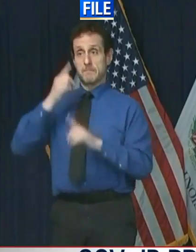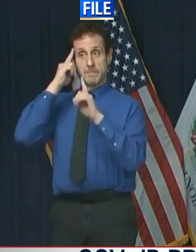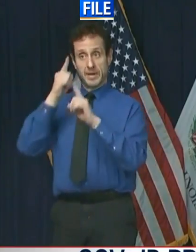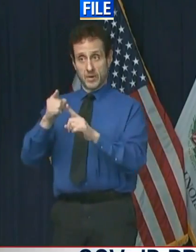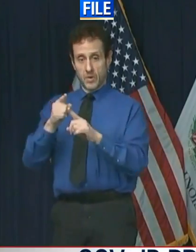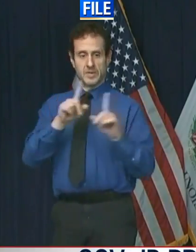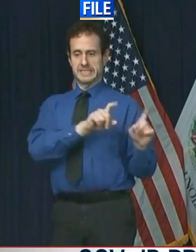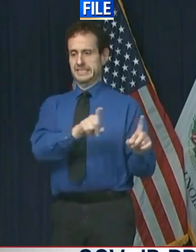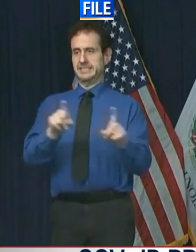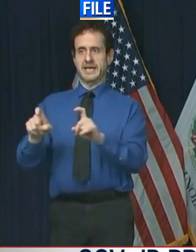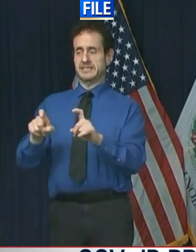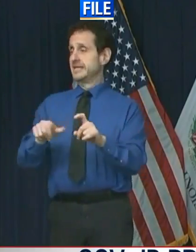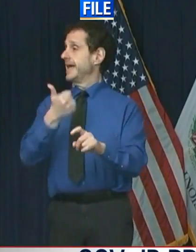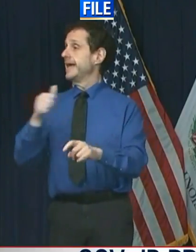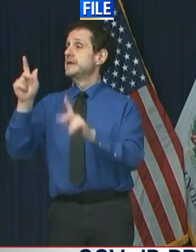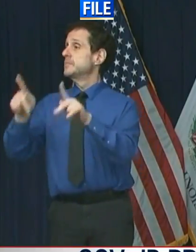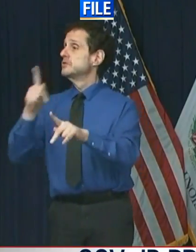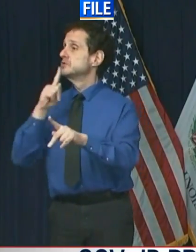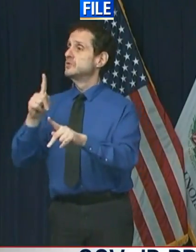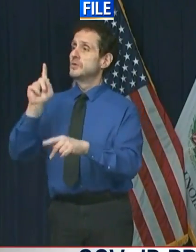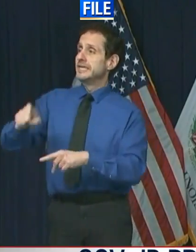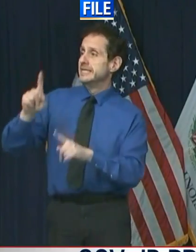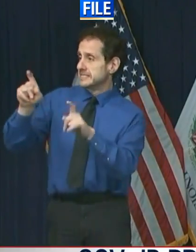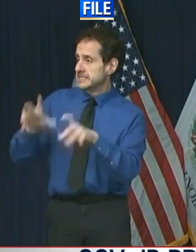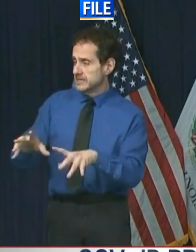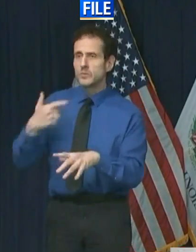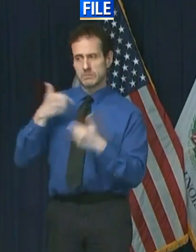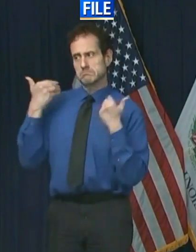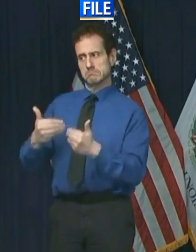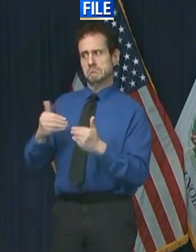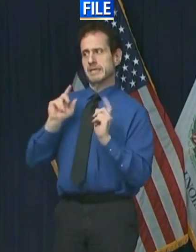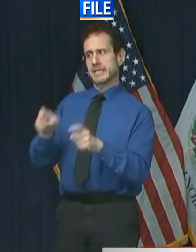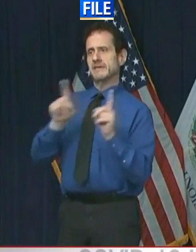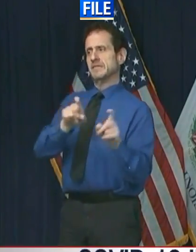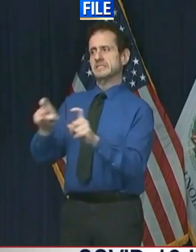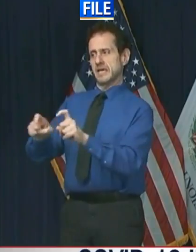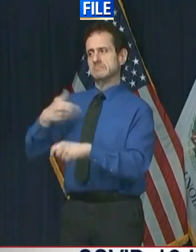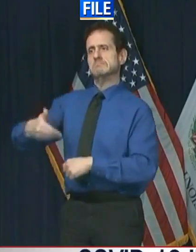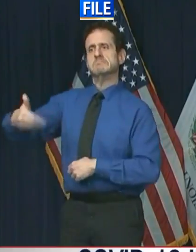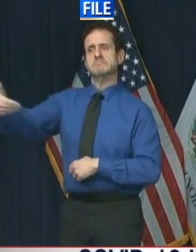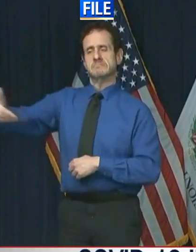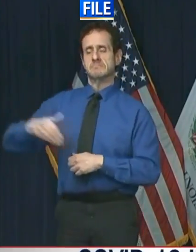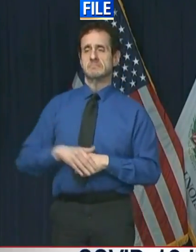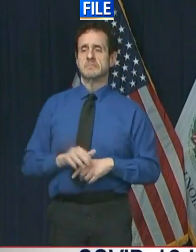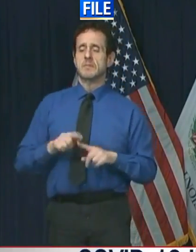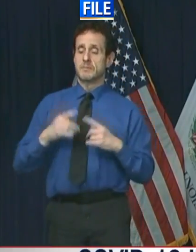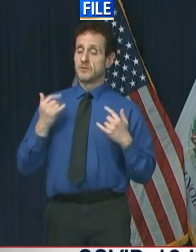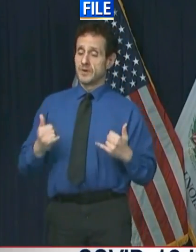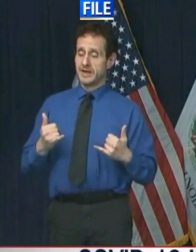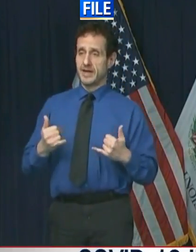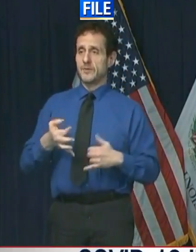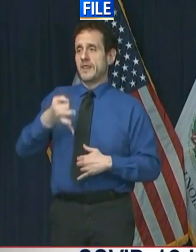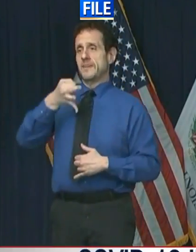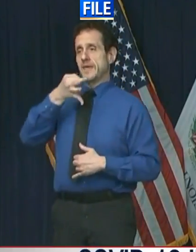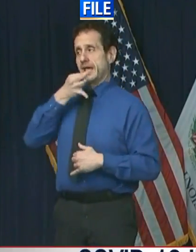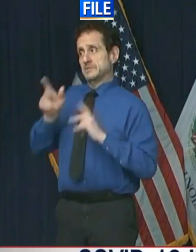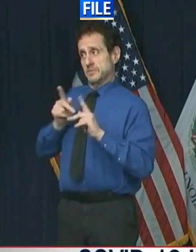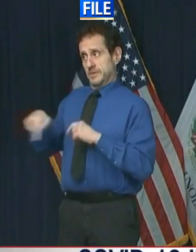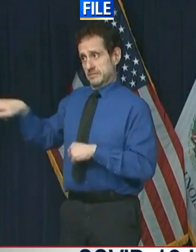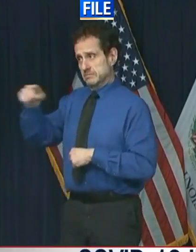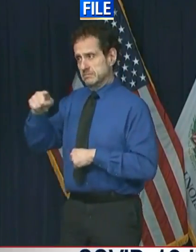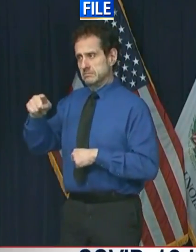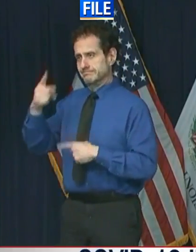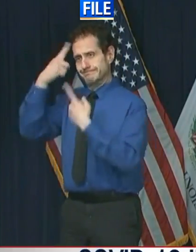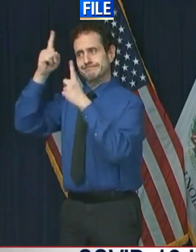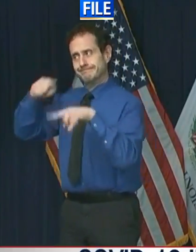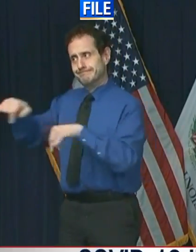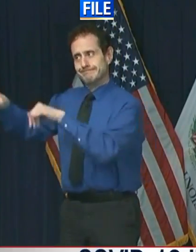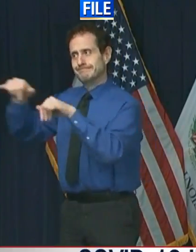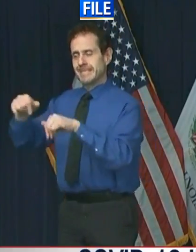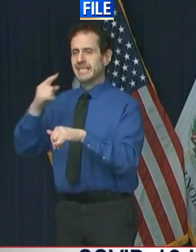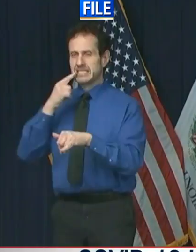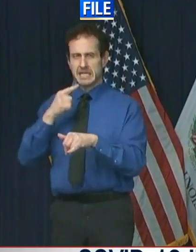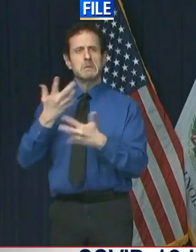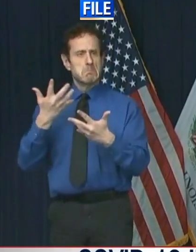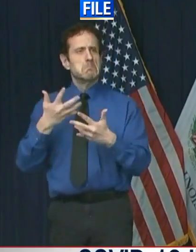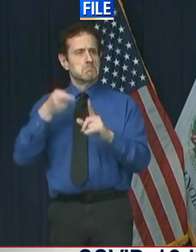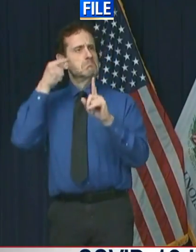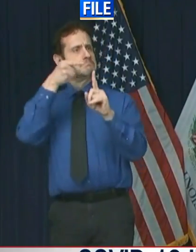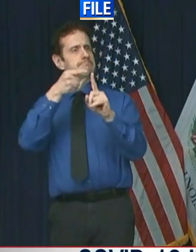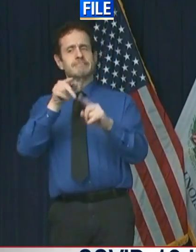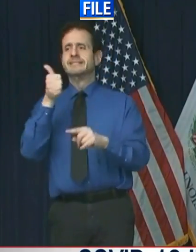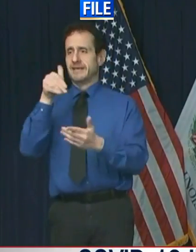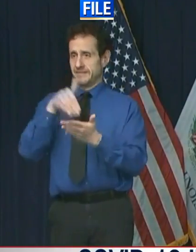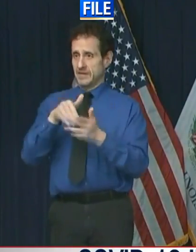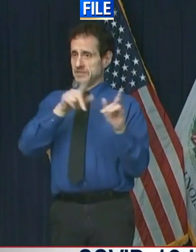OFTHE VIRUS IN EACH OFOUR 102 COUNTIES ULTIMATELY MY GOAL IS TO REACH A LARGE ENOUGH TESTING CAPACITY WHERE WERE ABLE TO TEST EVERYONE WHO NEEDS A TEST ON A REGULAR